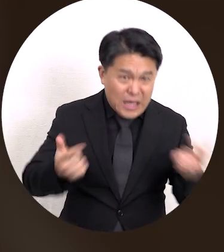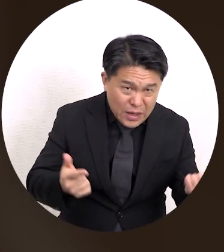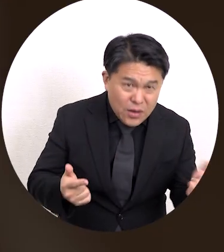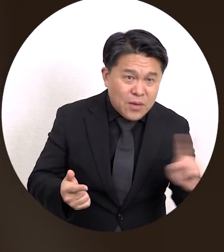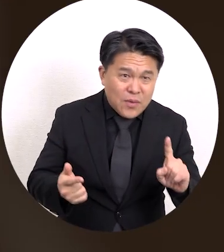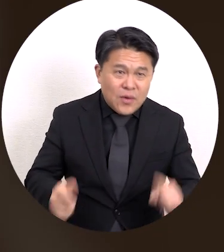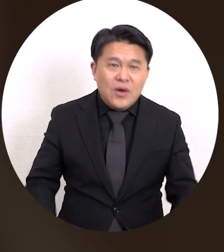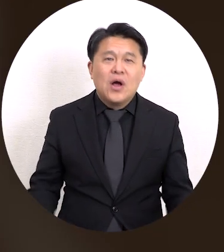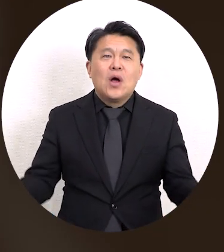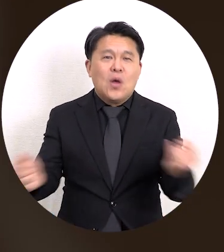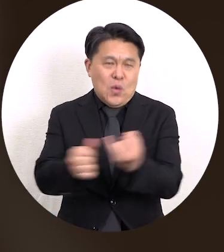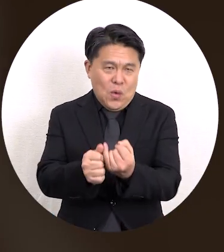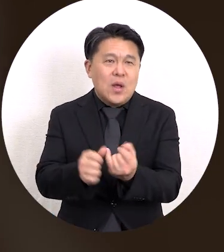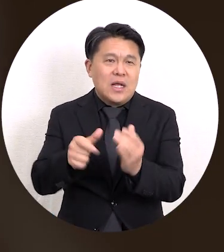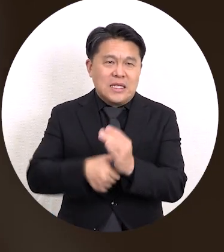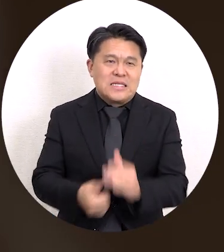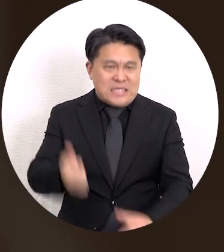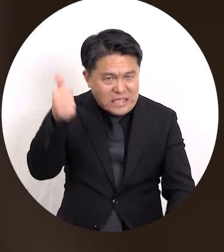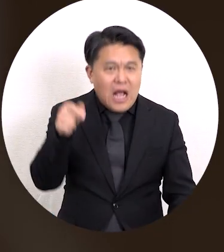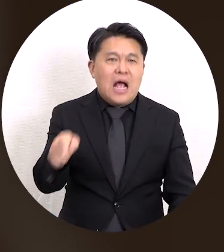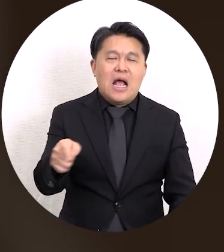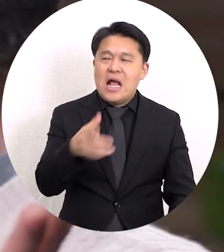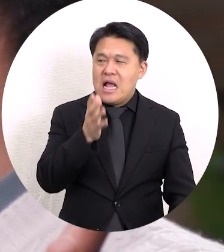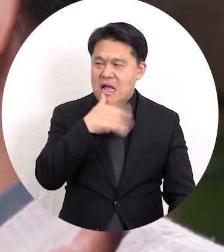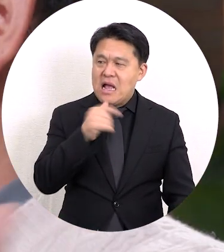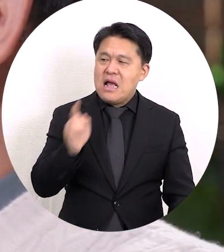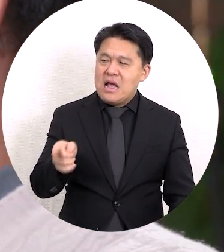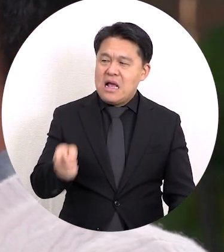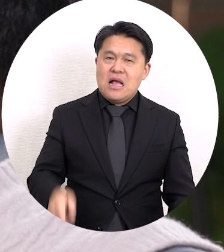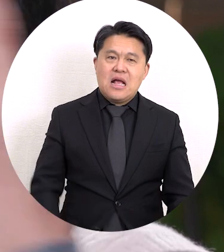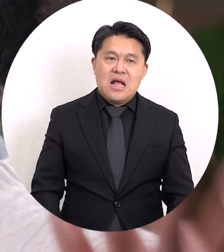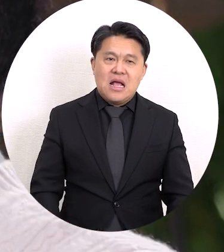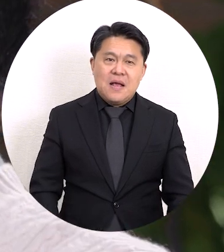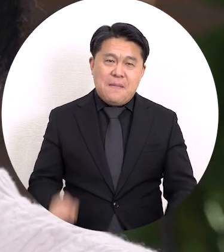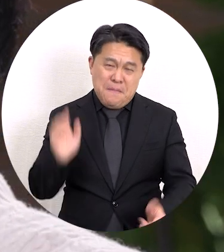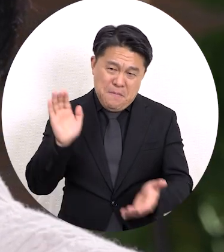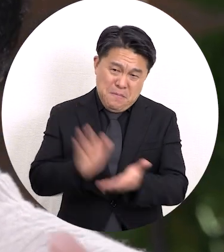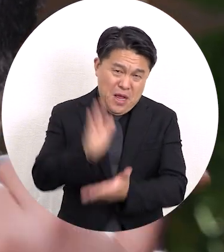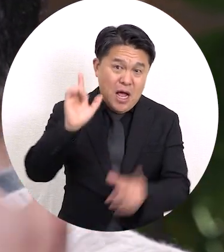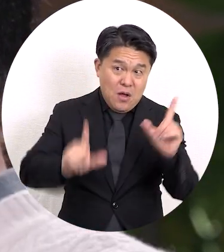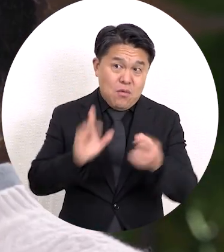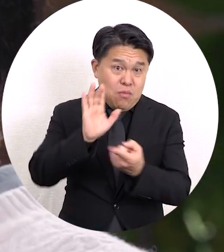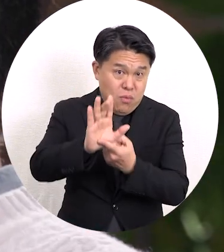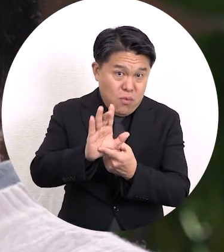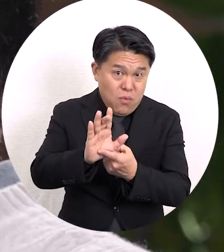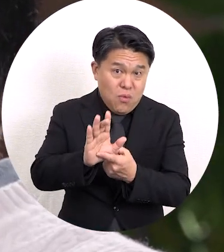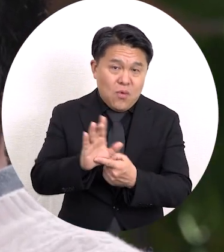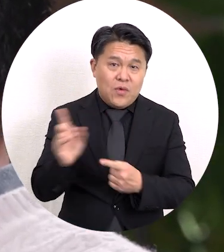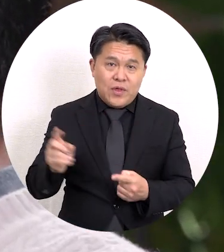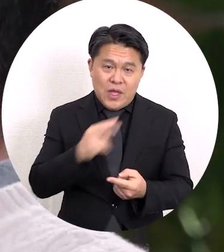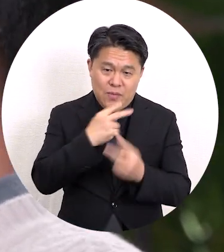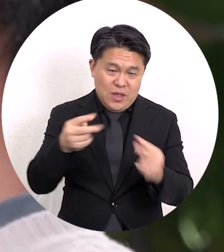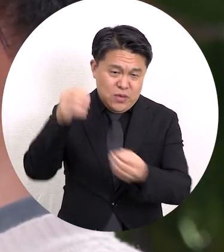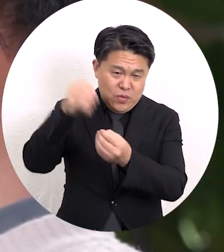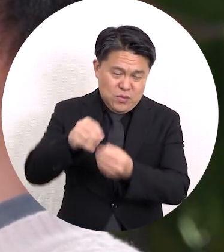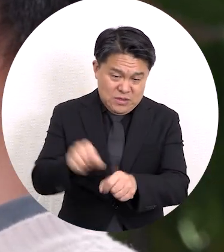but one that benefits mating. In fact, to create that flamboyance, an extraordinary genetic characteristic must be present.